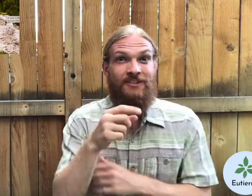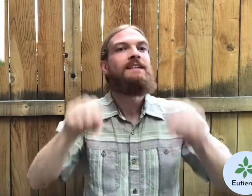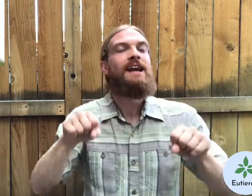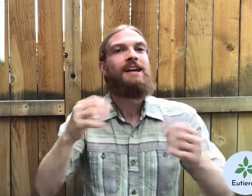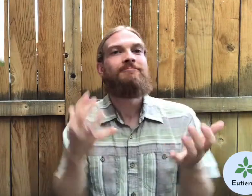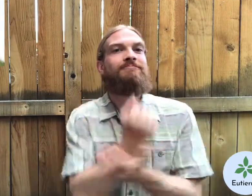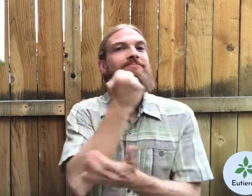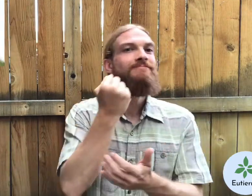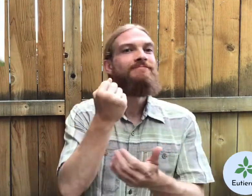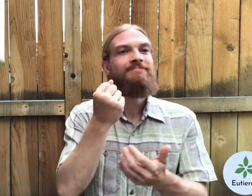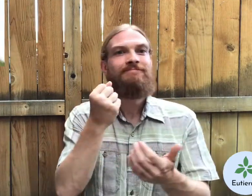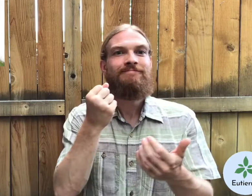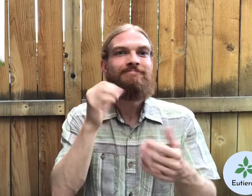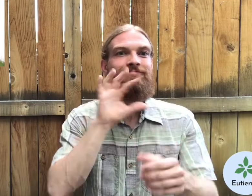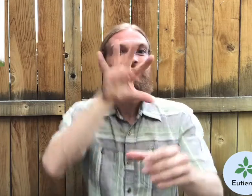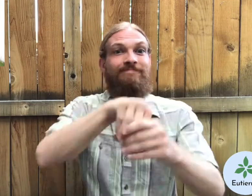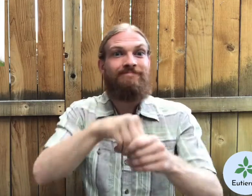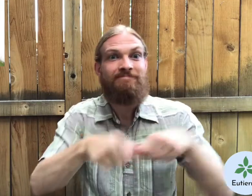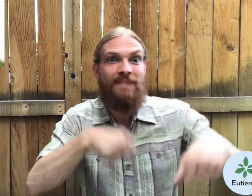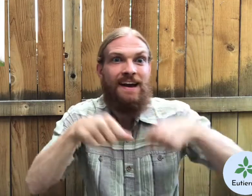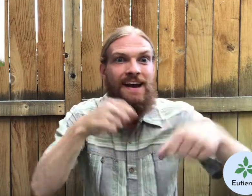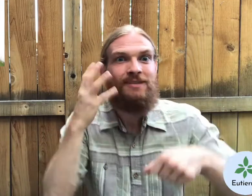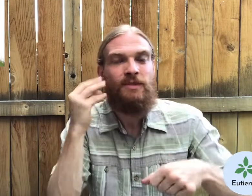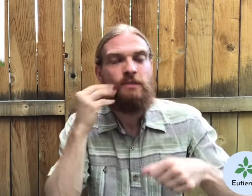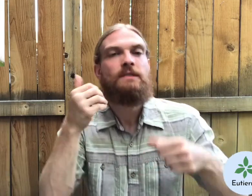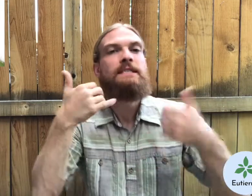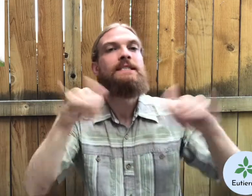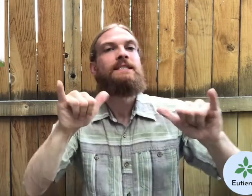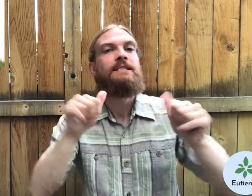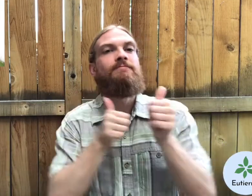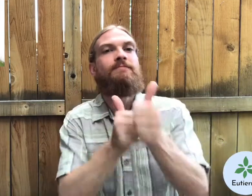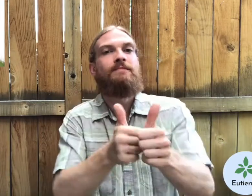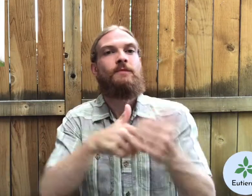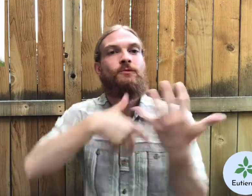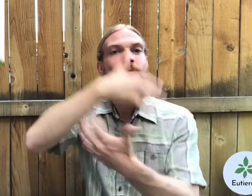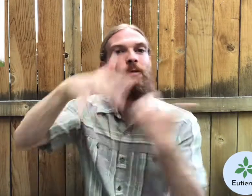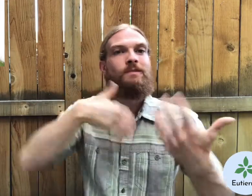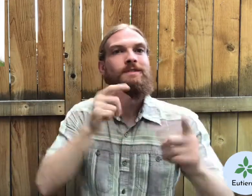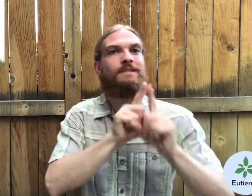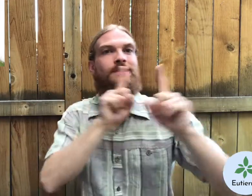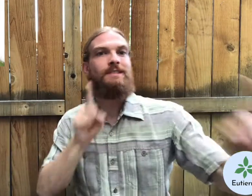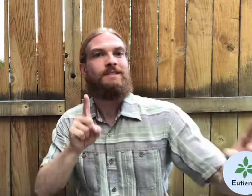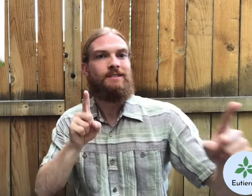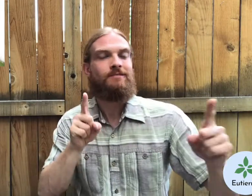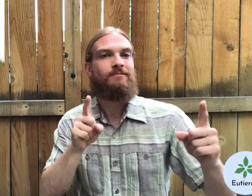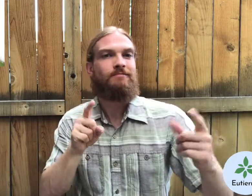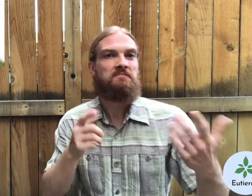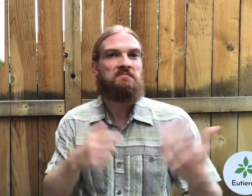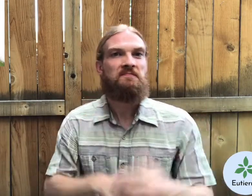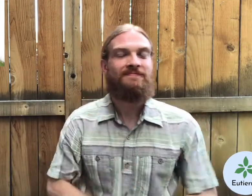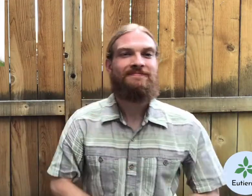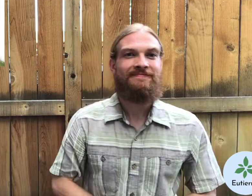that allows us to still abide by social distancing measures.